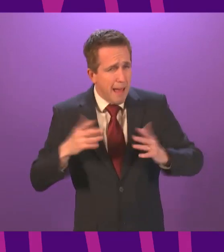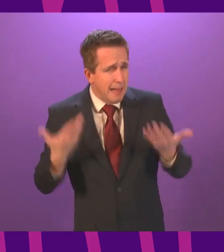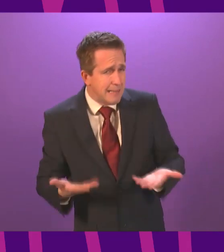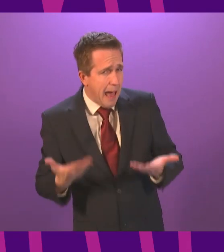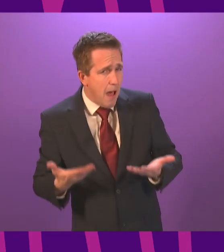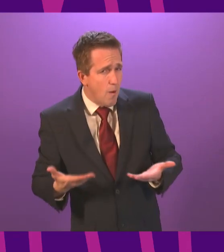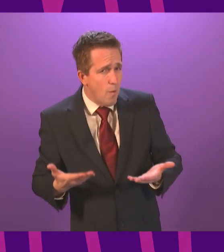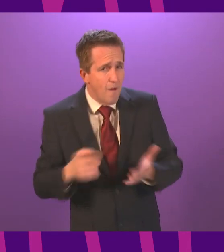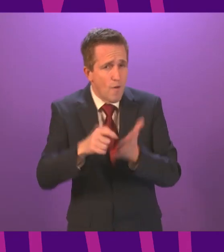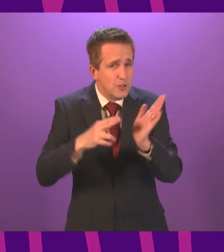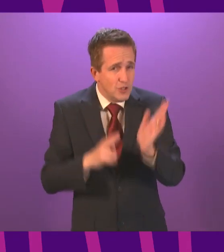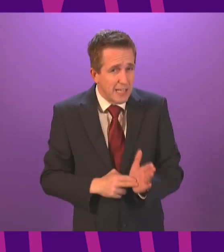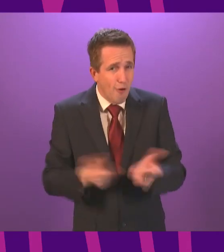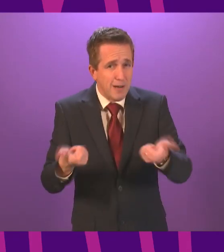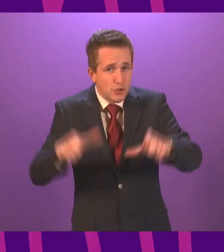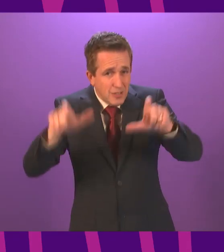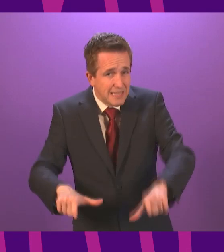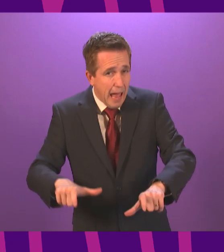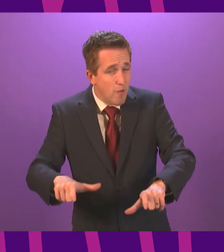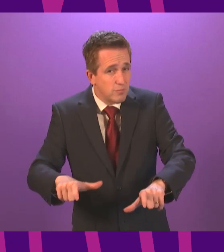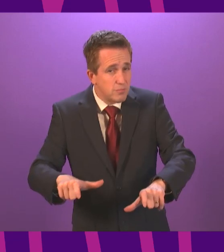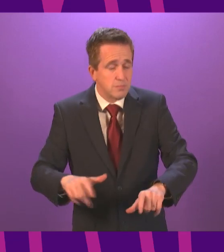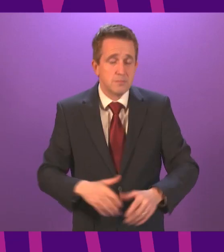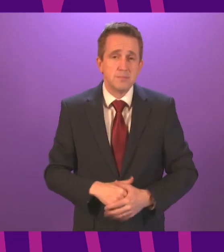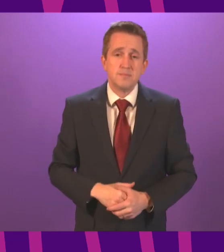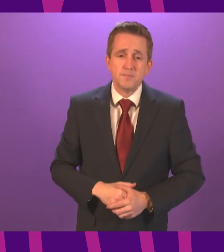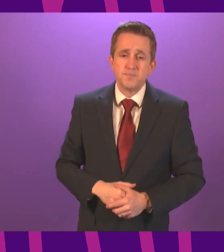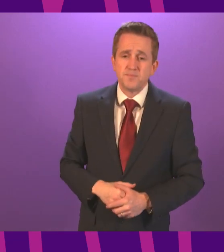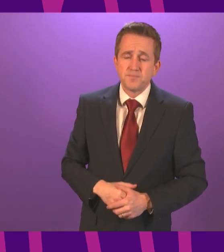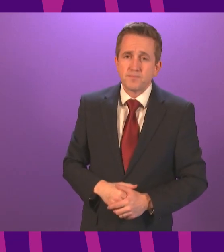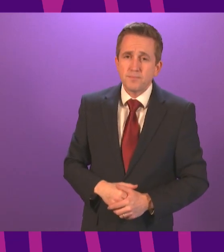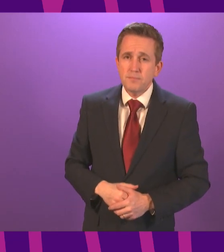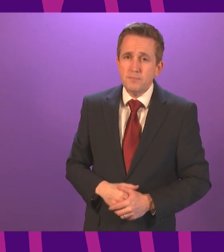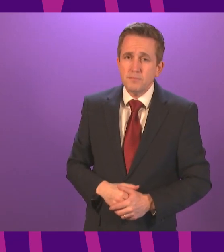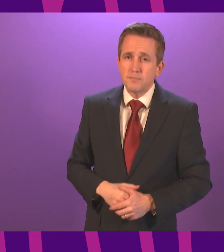The First Minister: I will try to set that out over the course